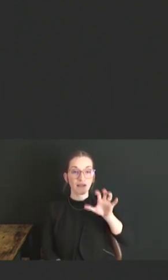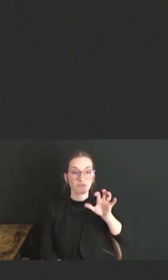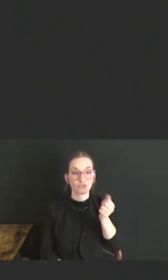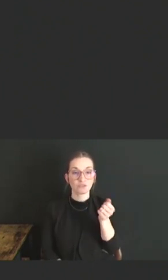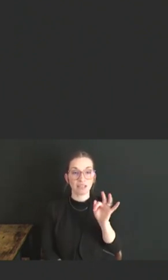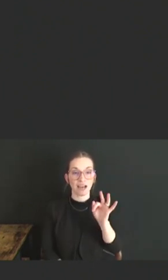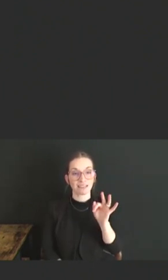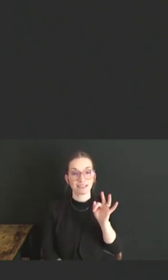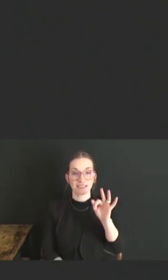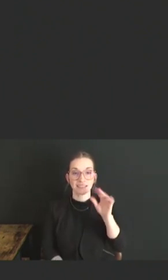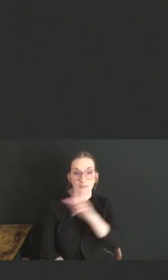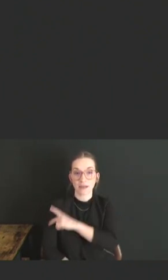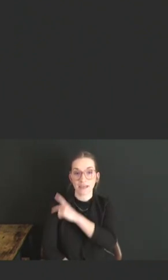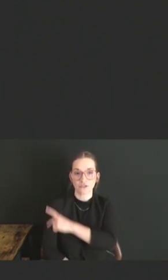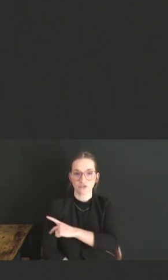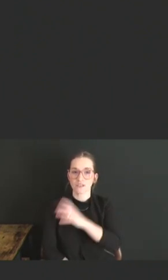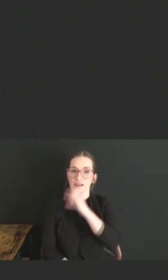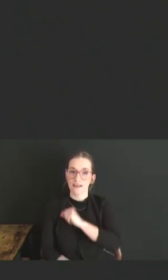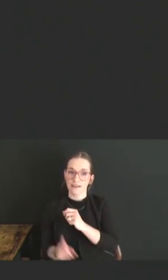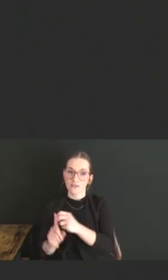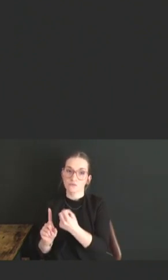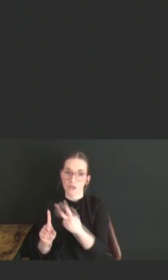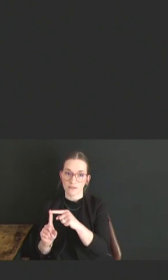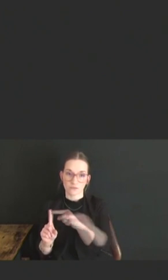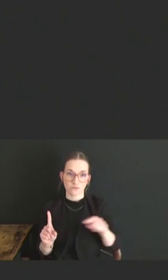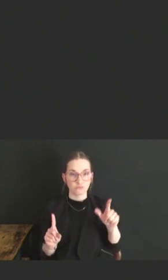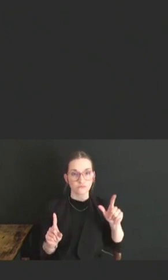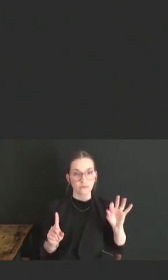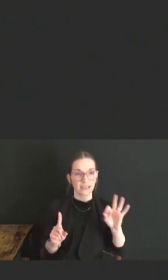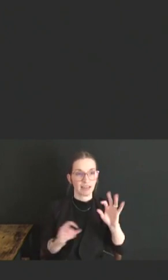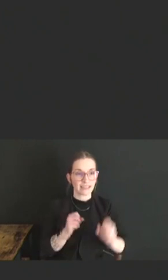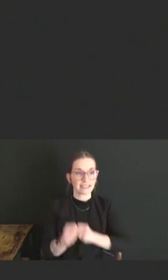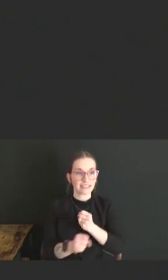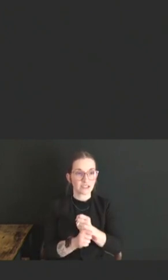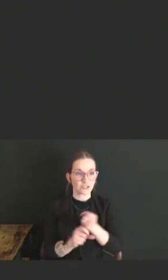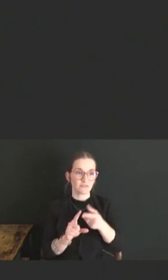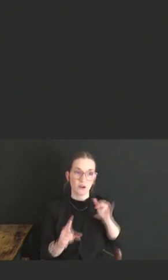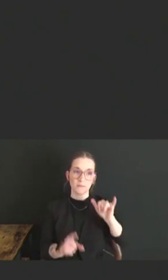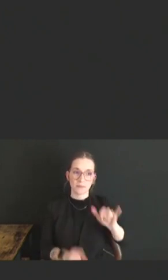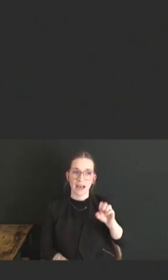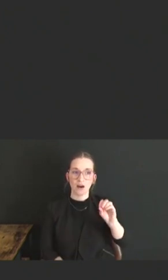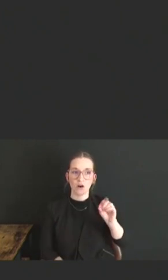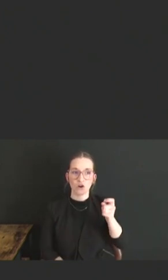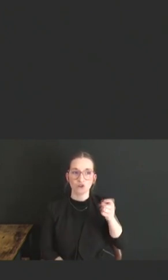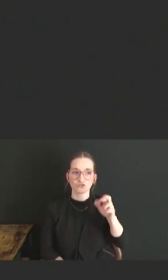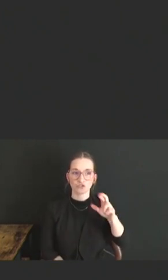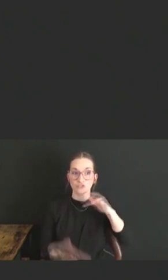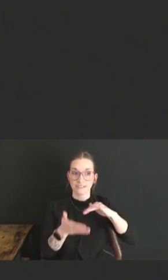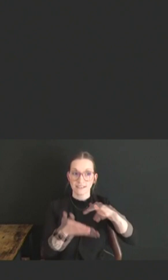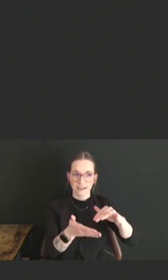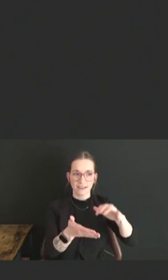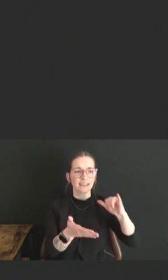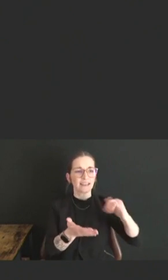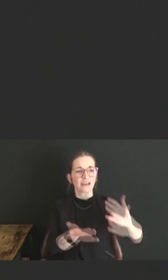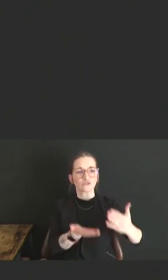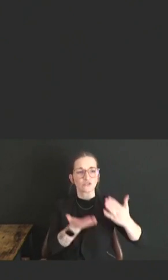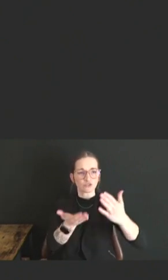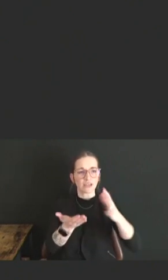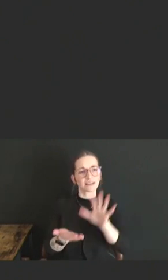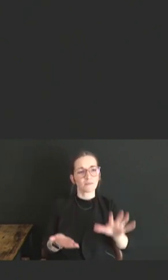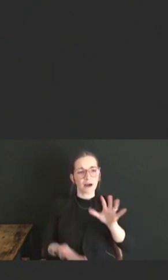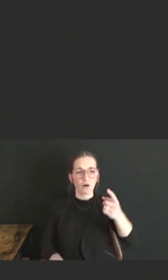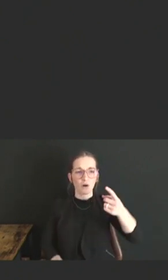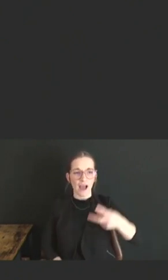from the Oster and others study I described earlier suggest that about half of these patients